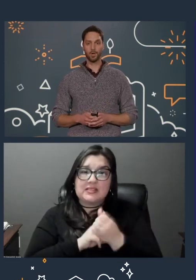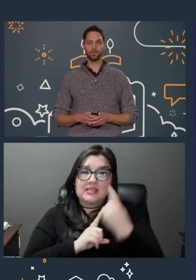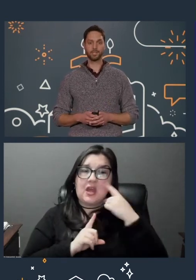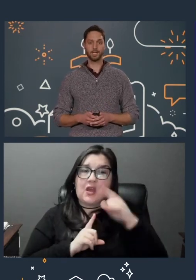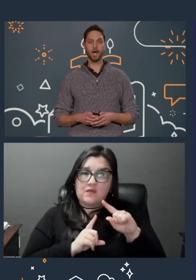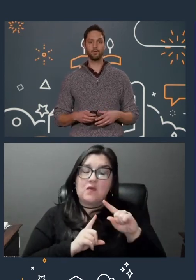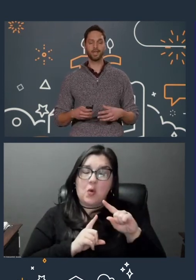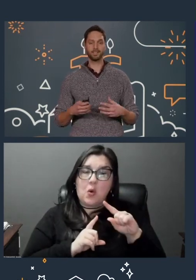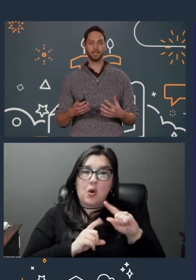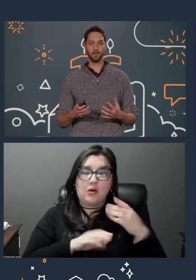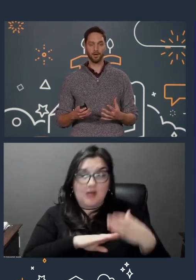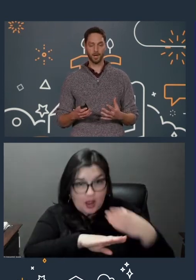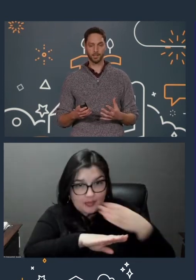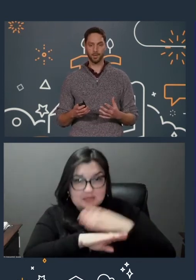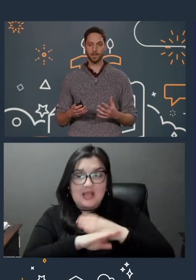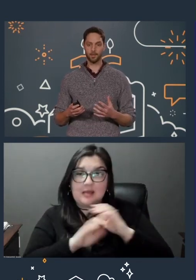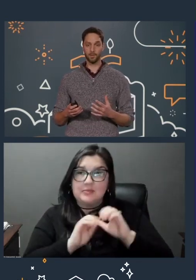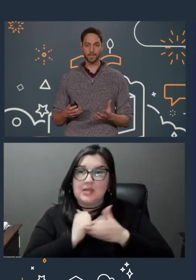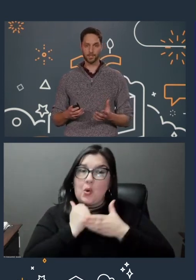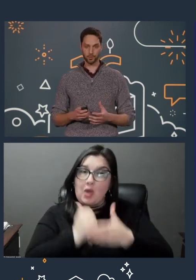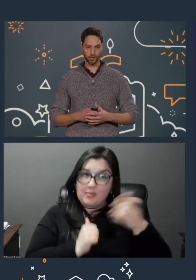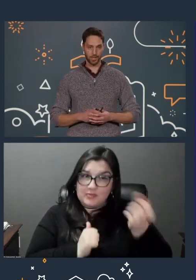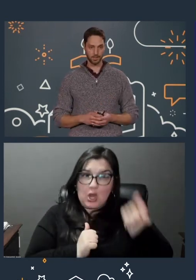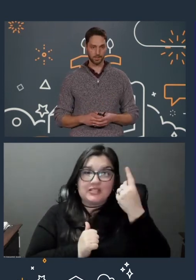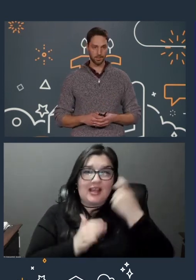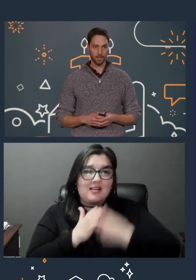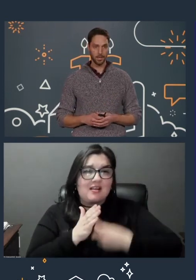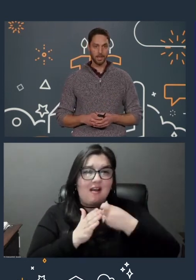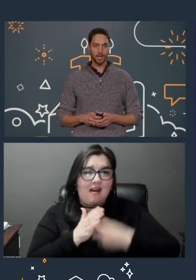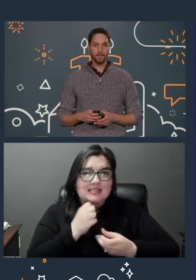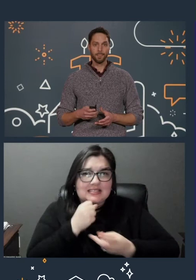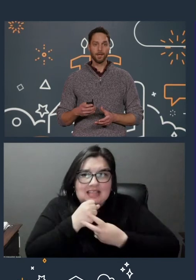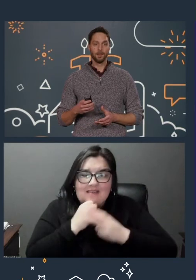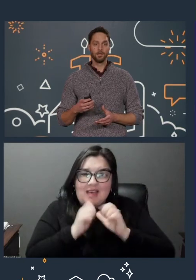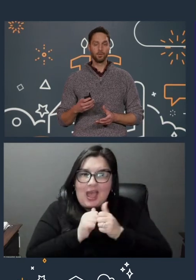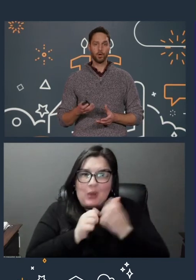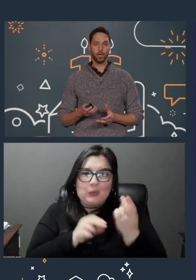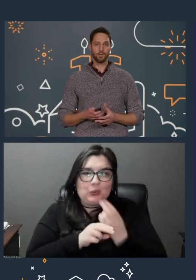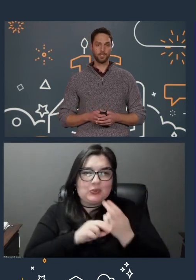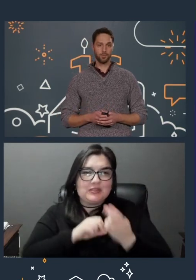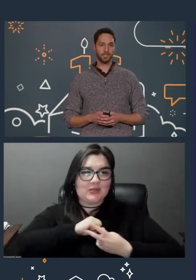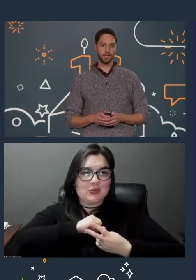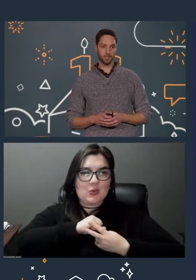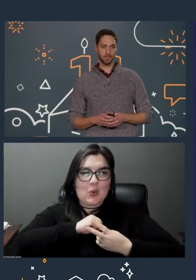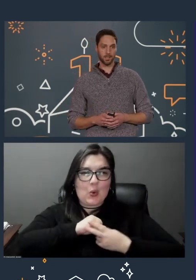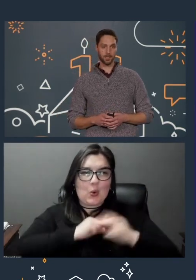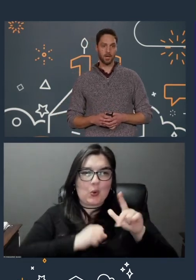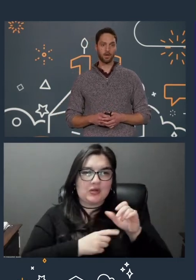to understand how you can save cost by using Storage Lens. To call out these use cases are